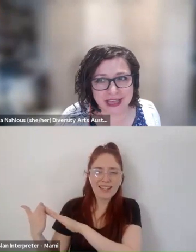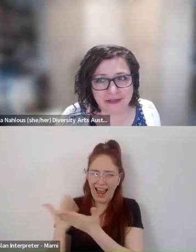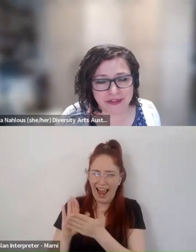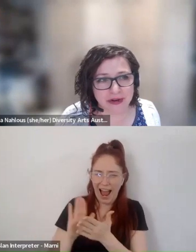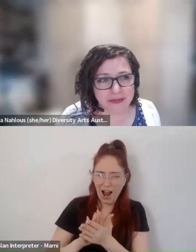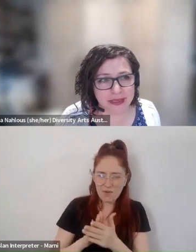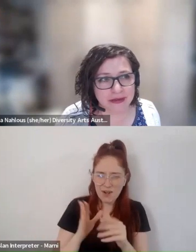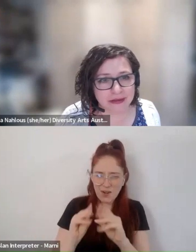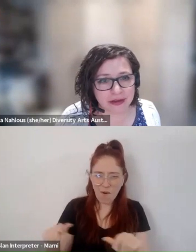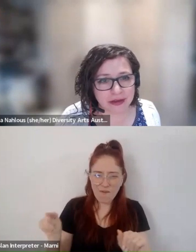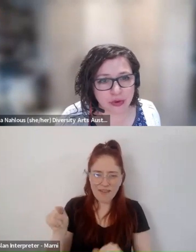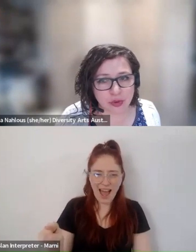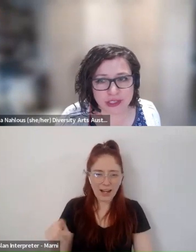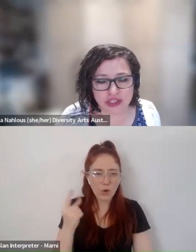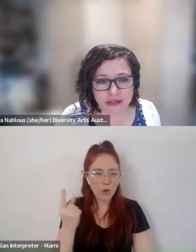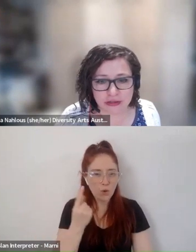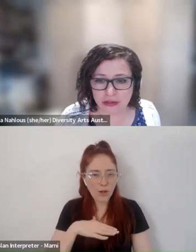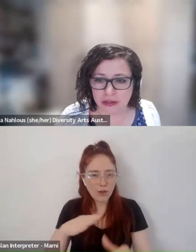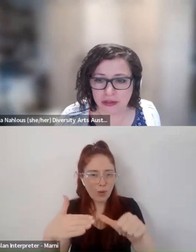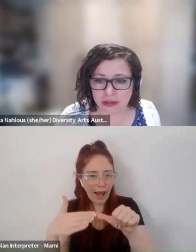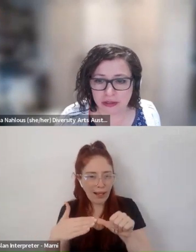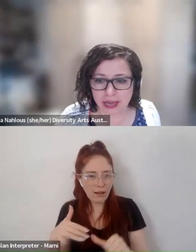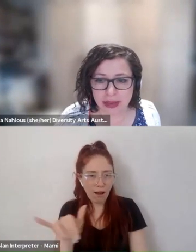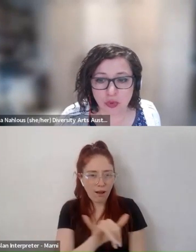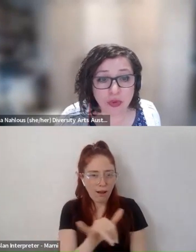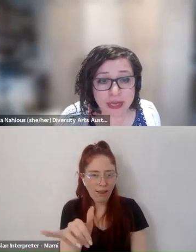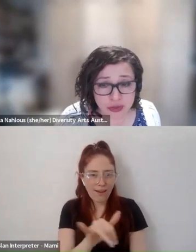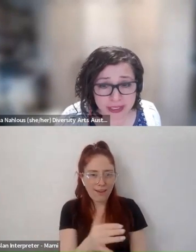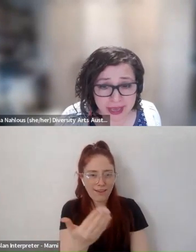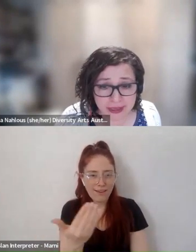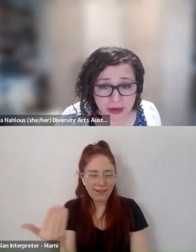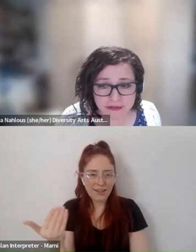that very big question. And while we're doing that I've